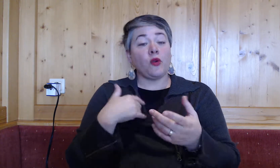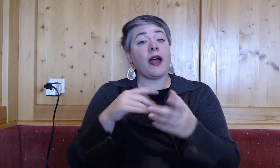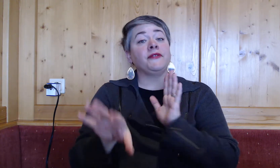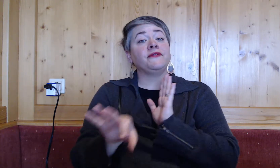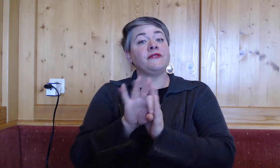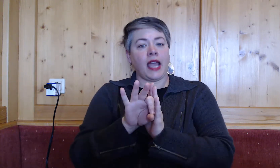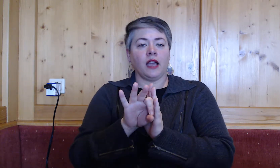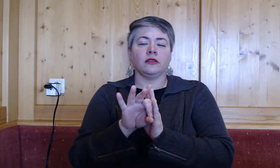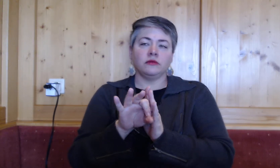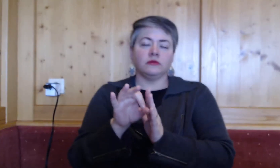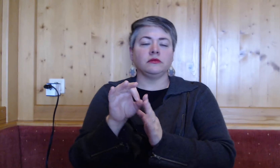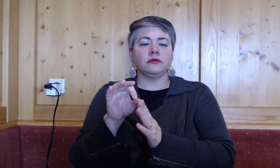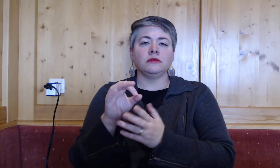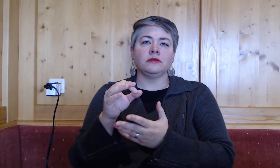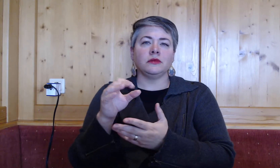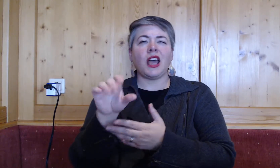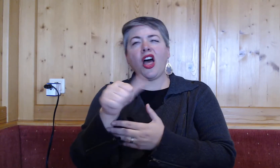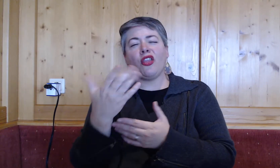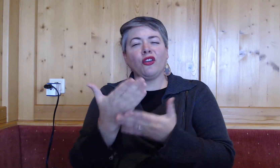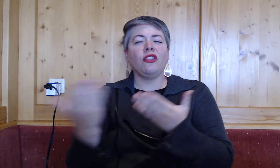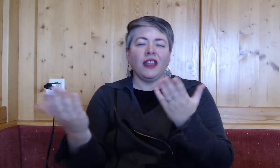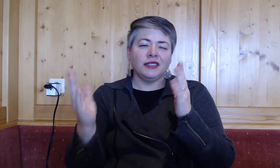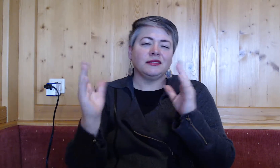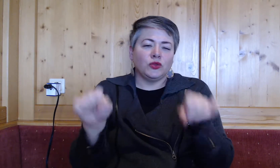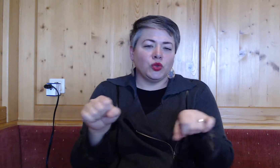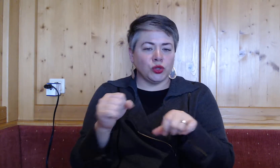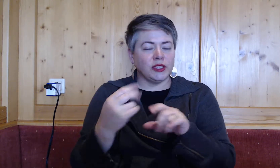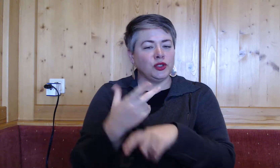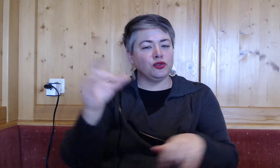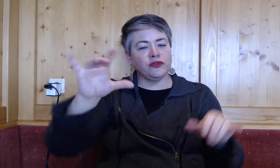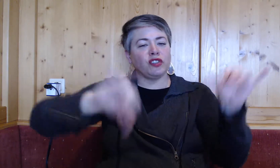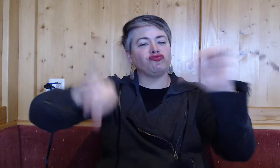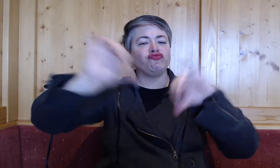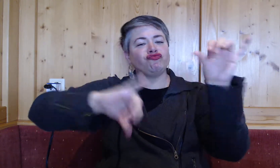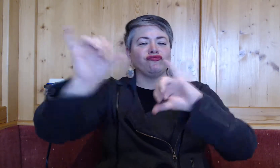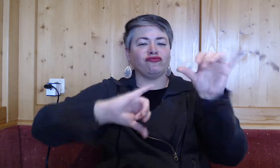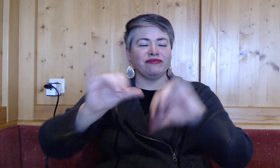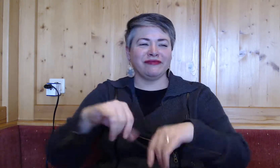Luckily, I found other things I could use